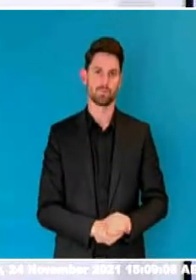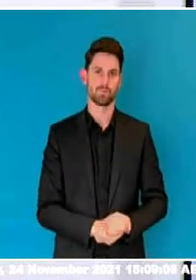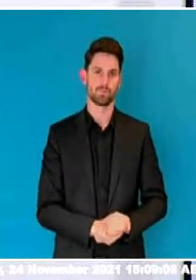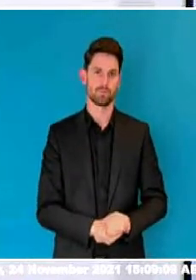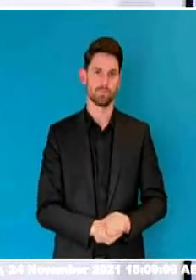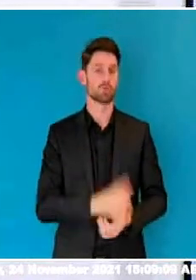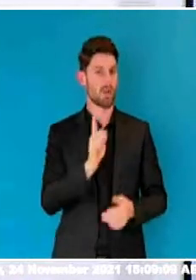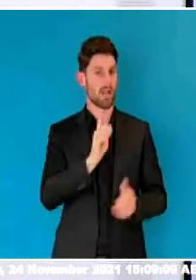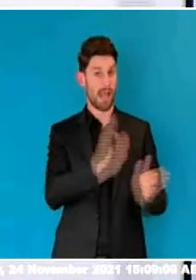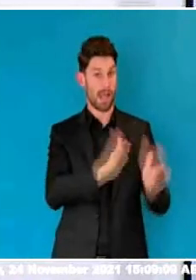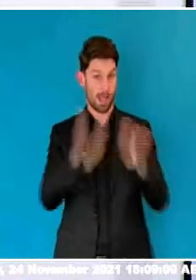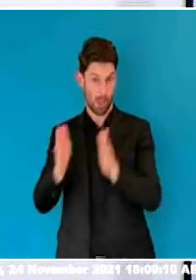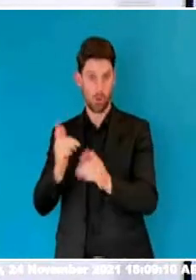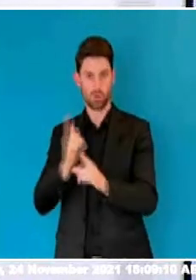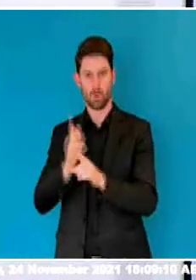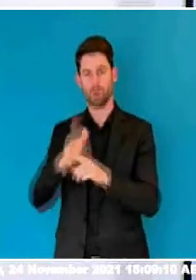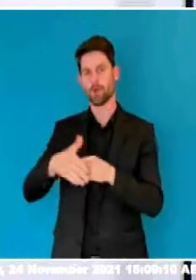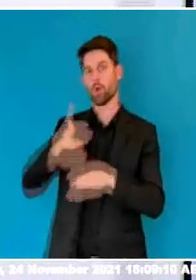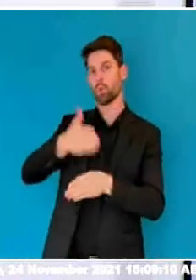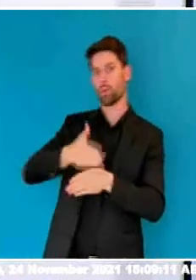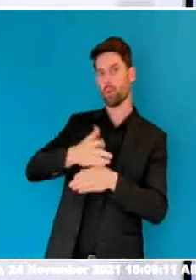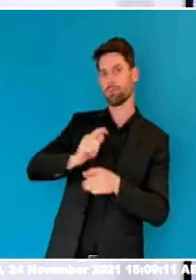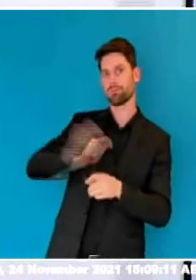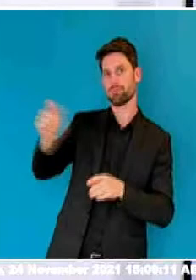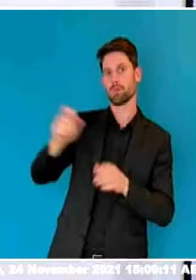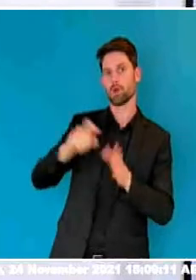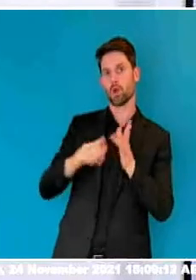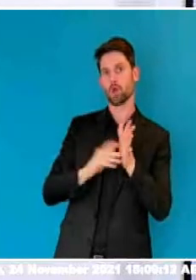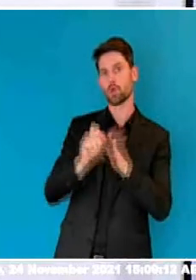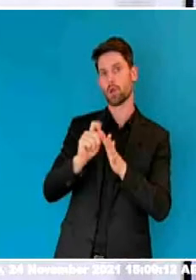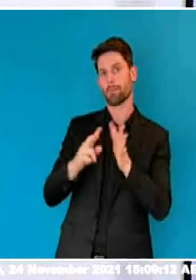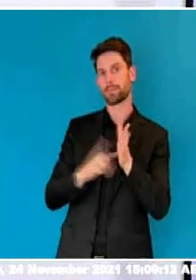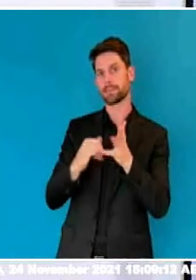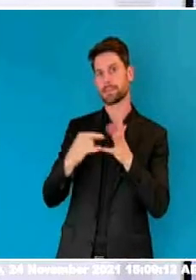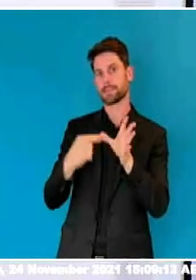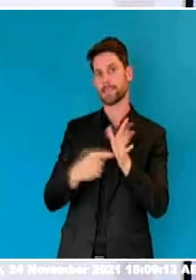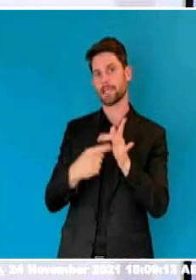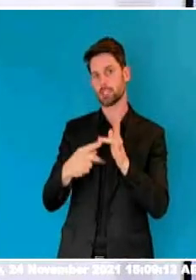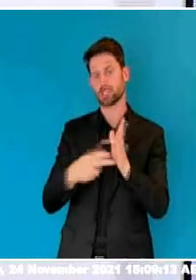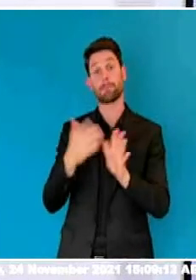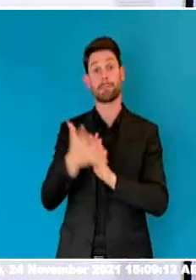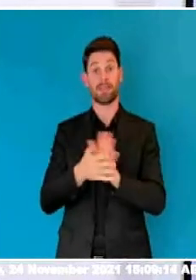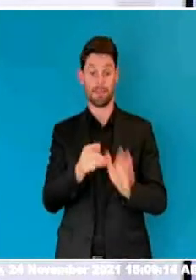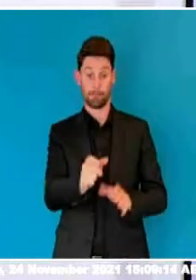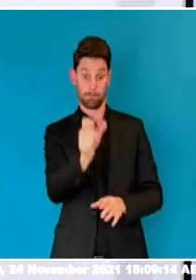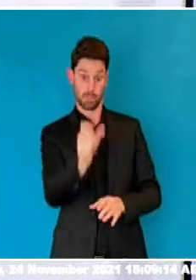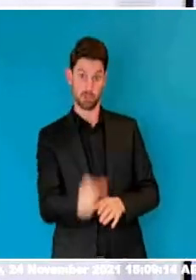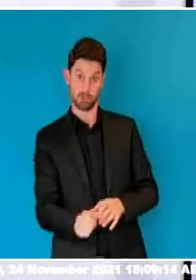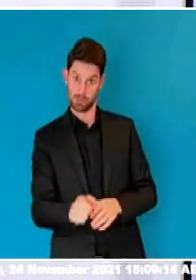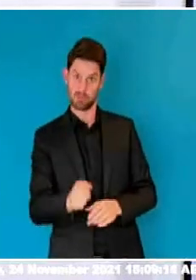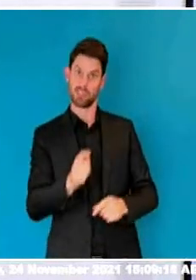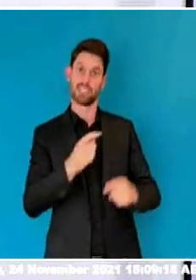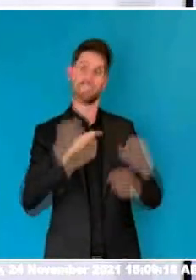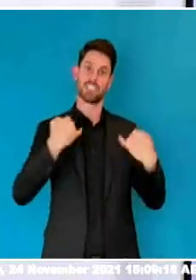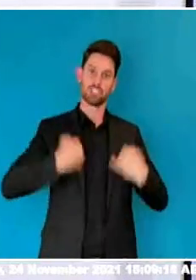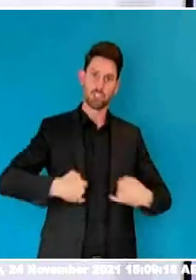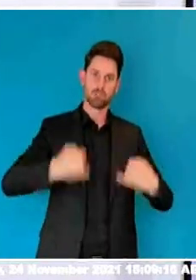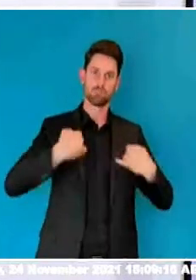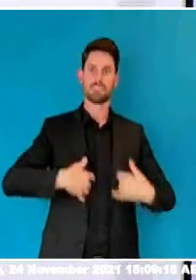the support for workers returning to work after a period of illness or injury, is